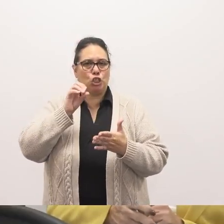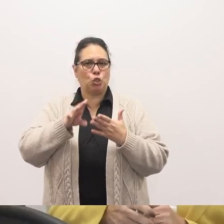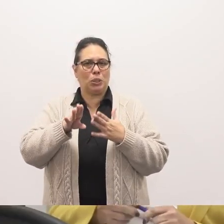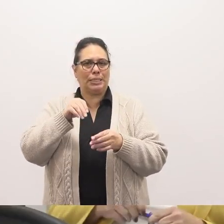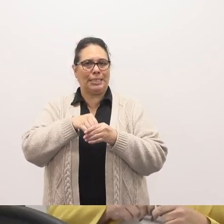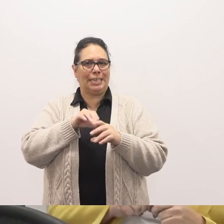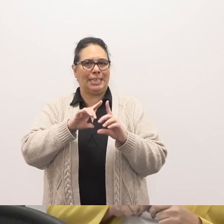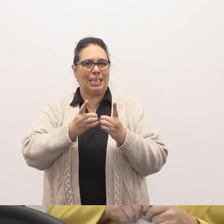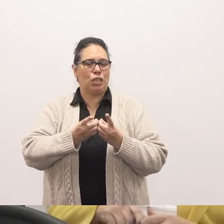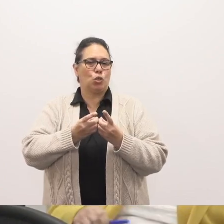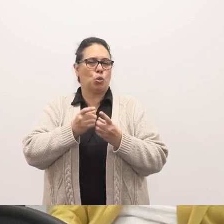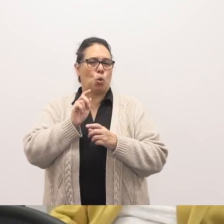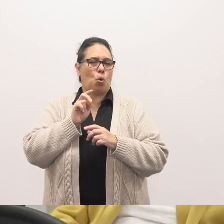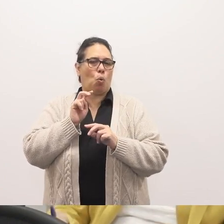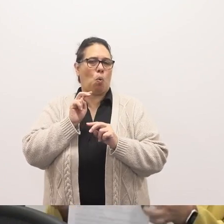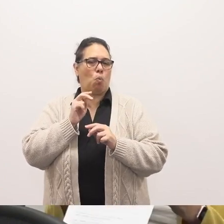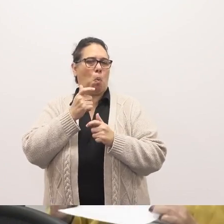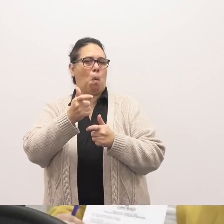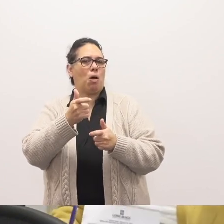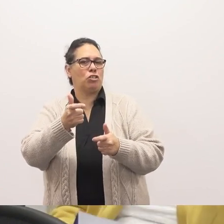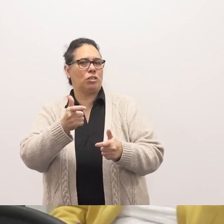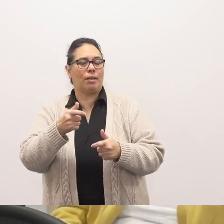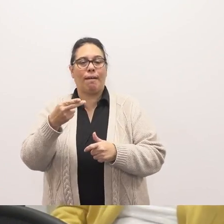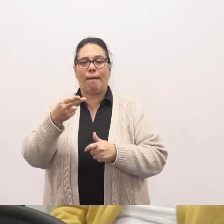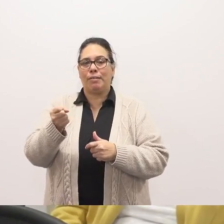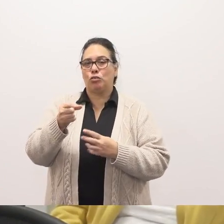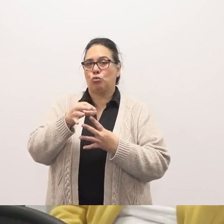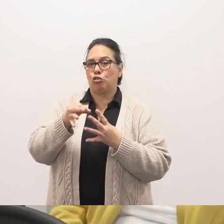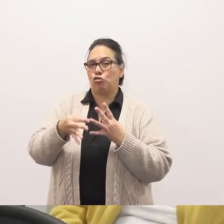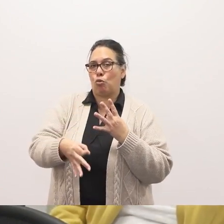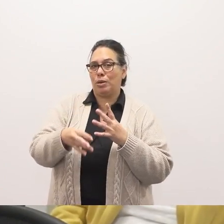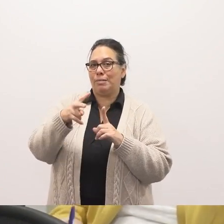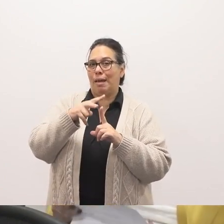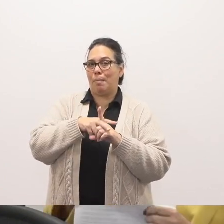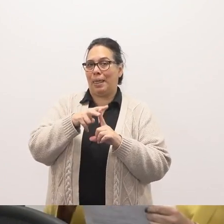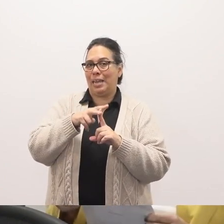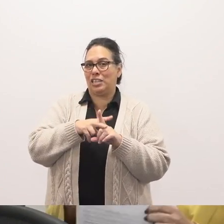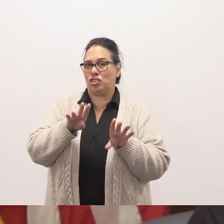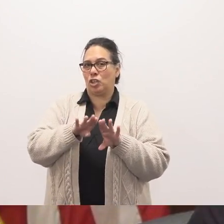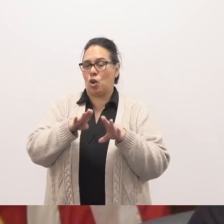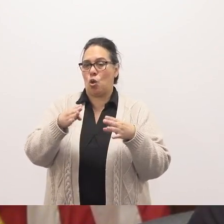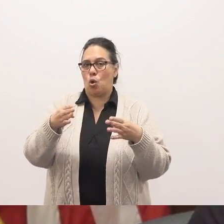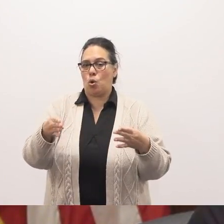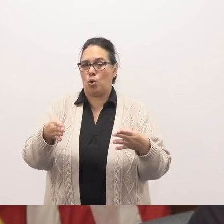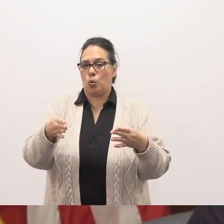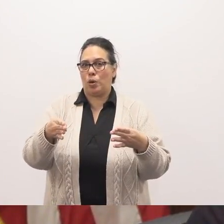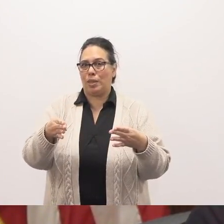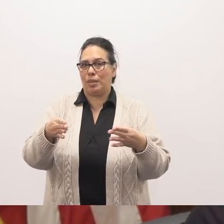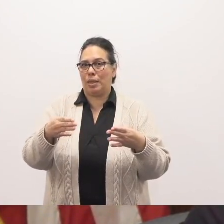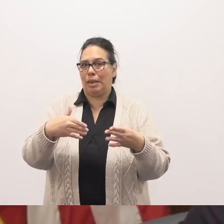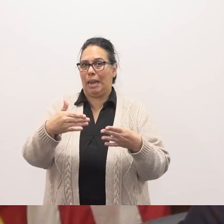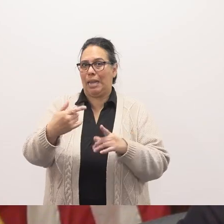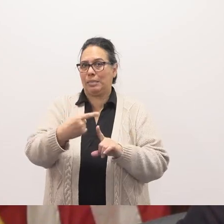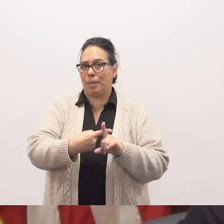who might be watching that high school choice application opens sometime next month. So this means